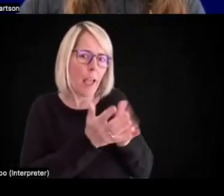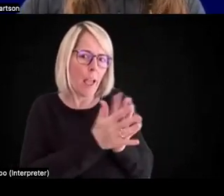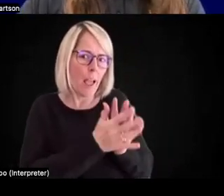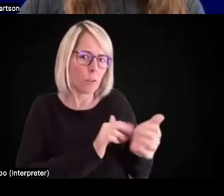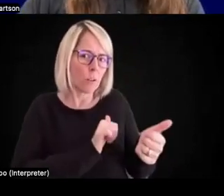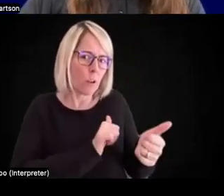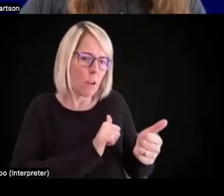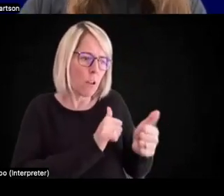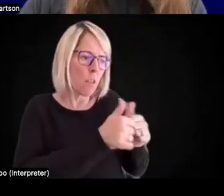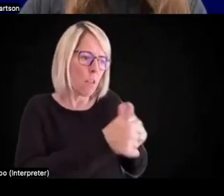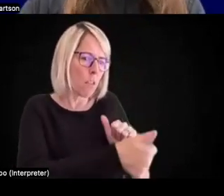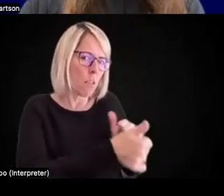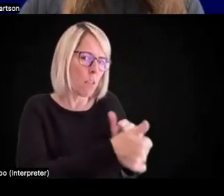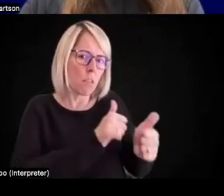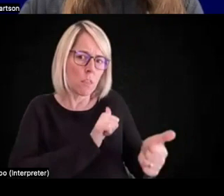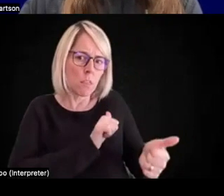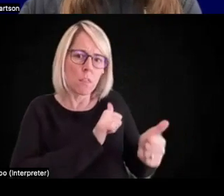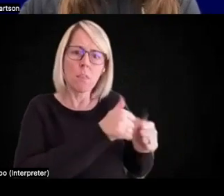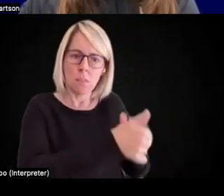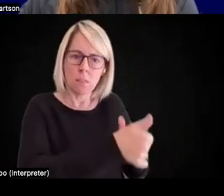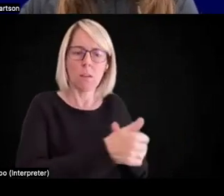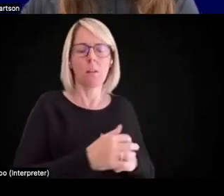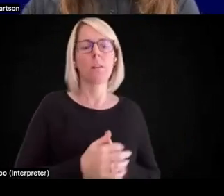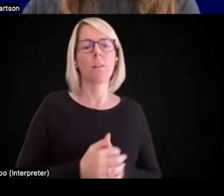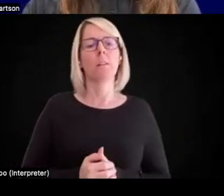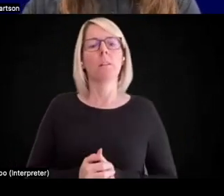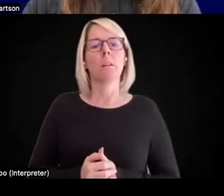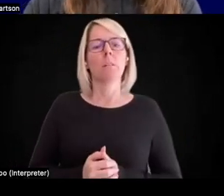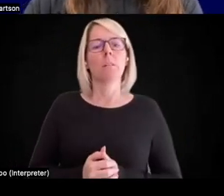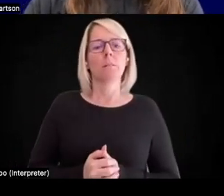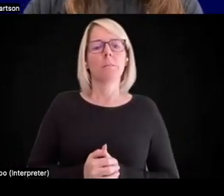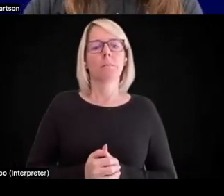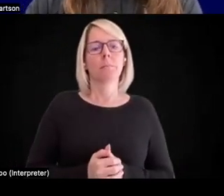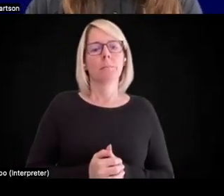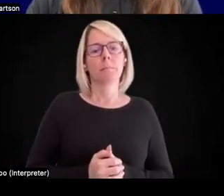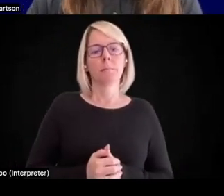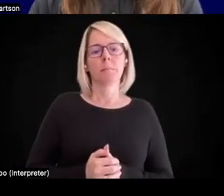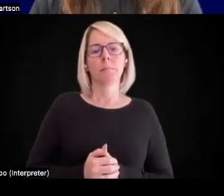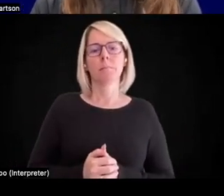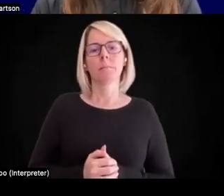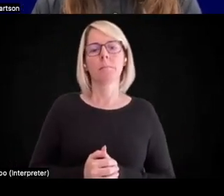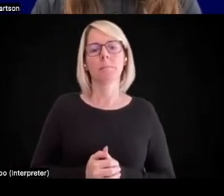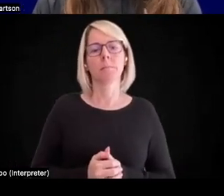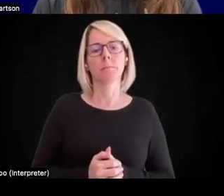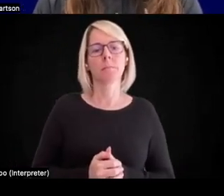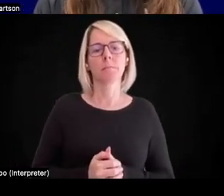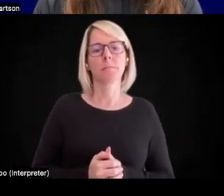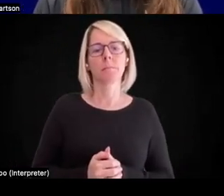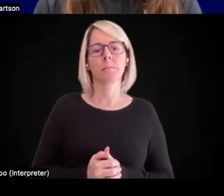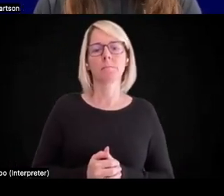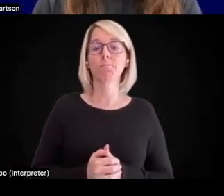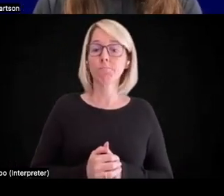You can extend an interaction when the deafblind person is ready for that and has